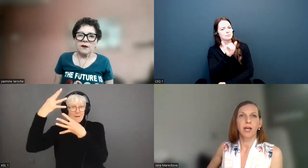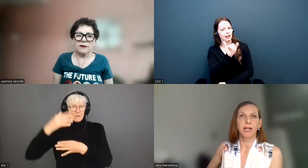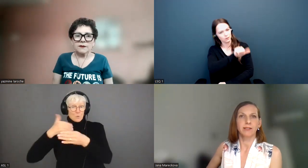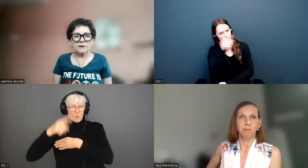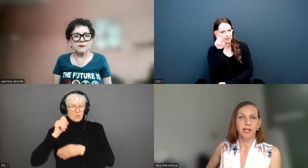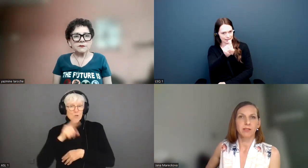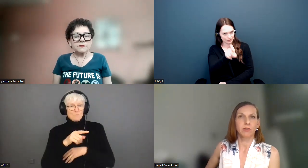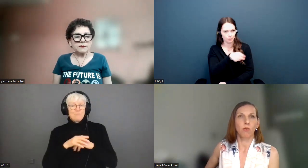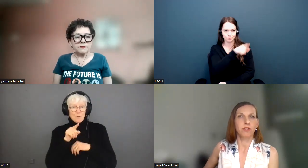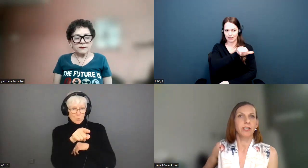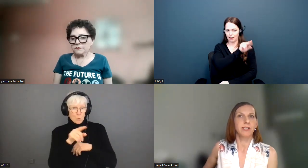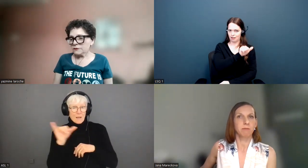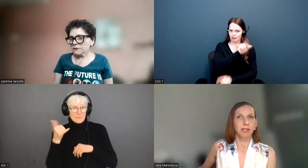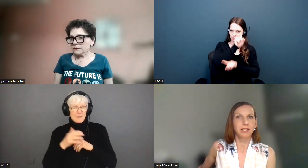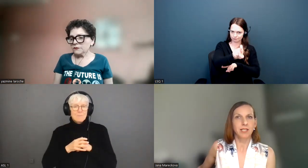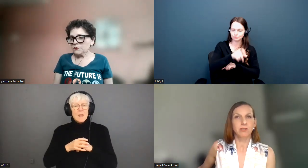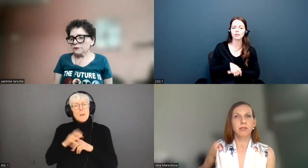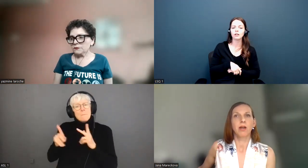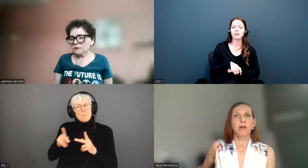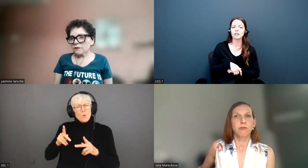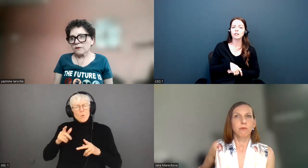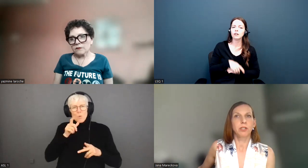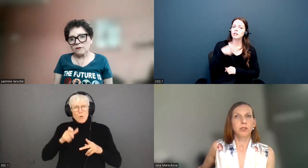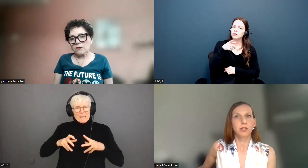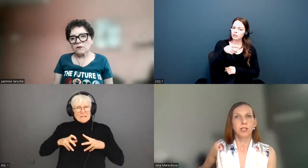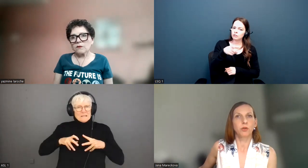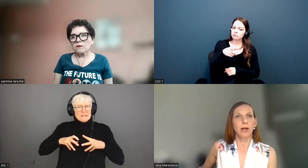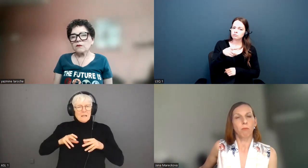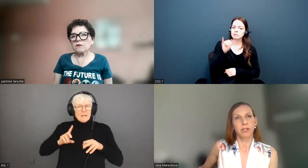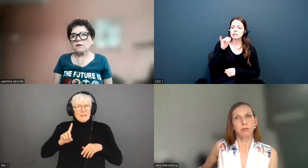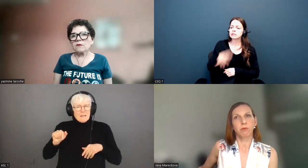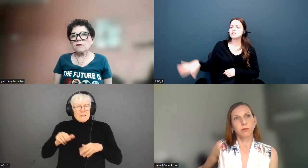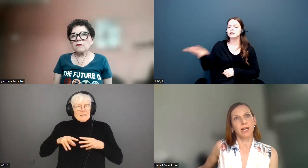gain acceptance of their disabilities through the duty to accommodate process